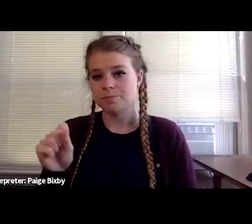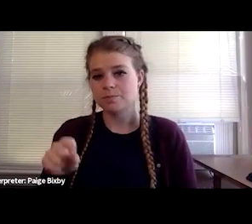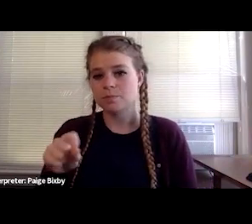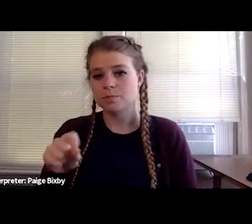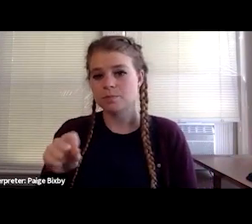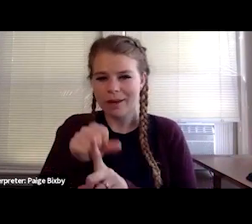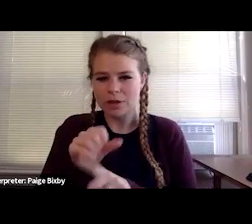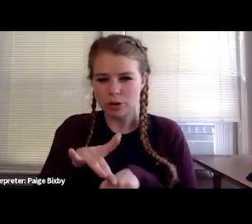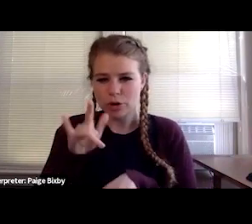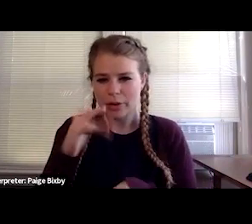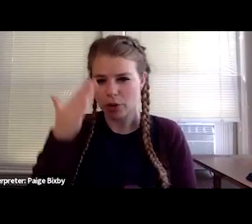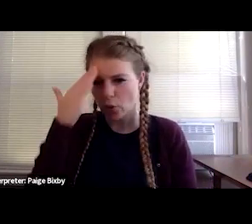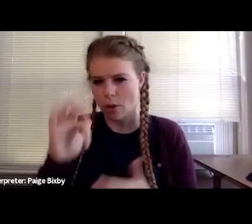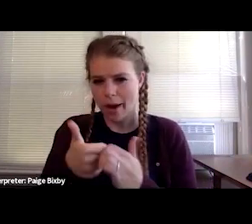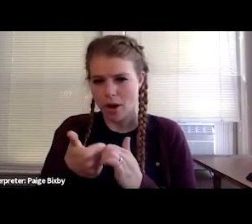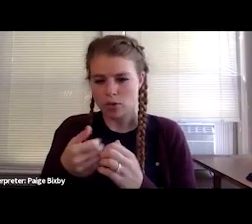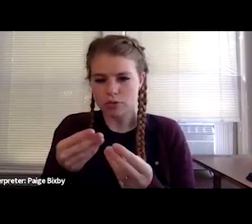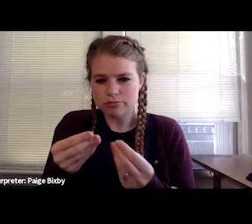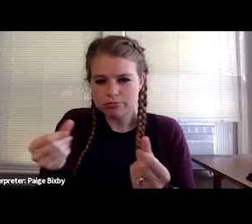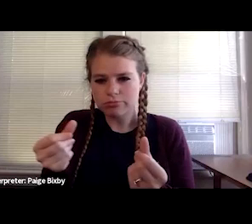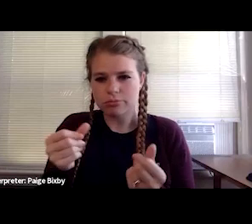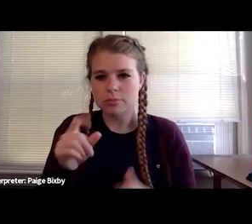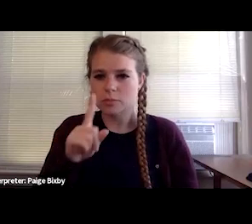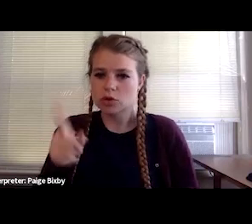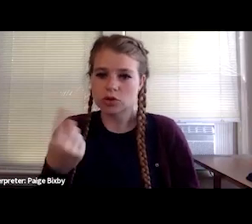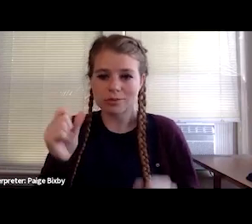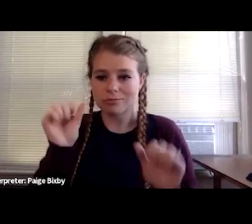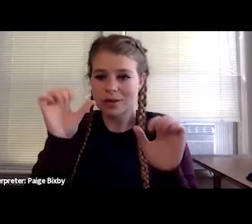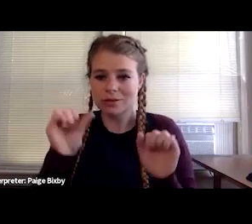knowing how to deal with it, it's just amazing. It's just like a little wound now,